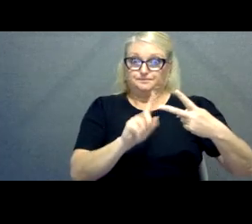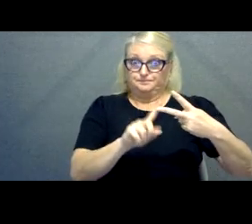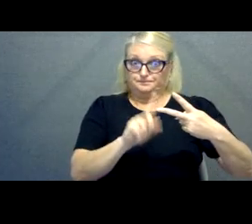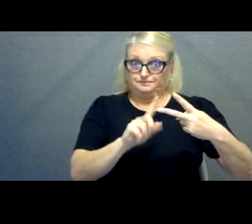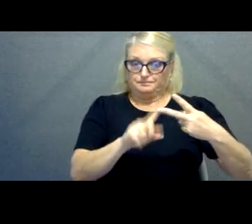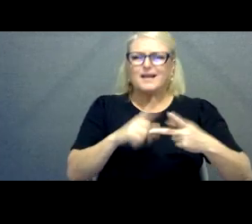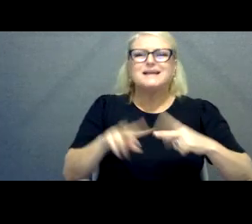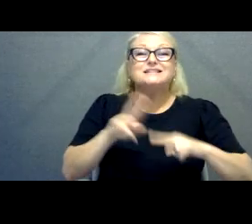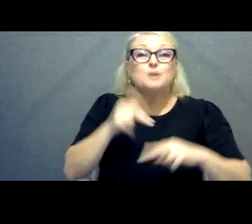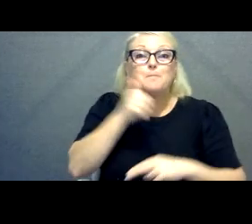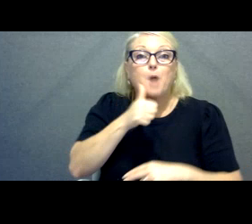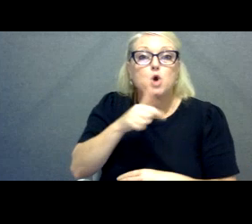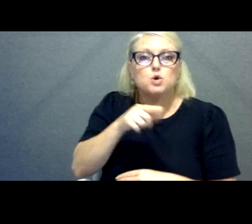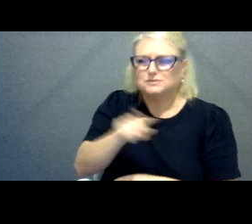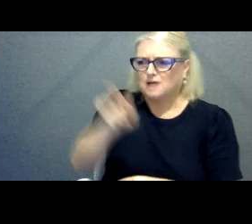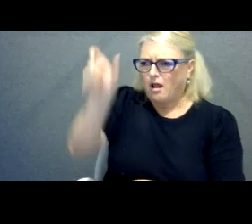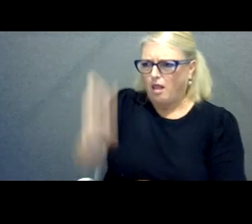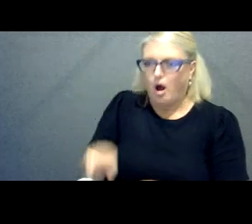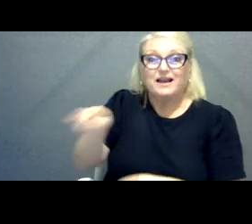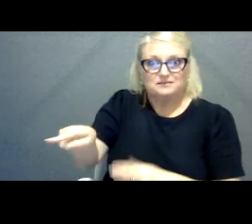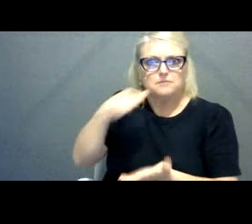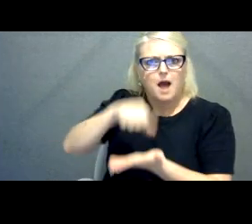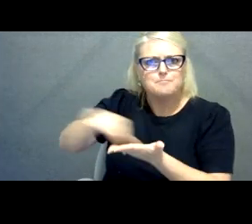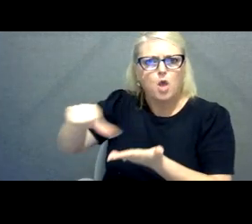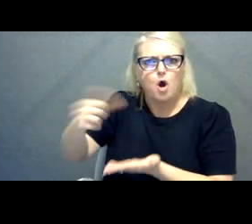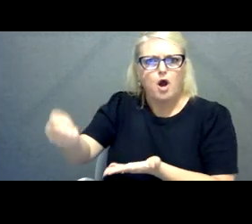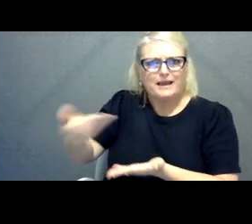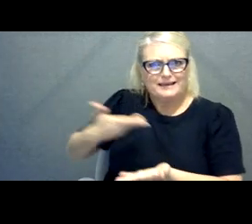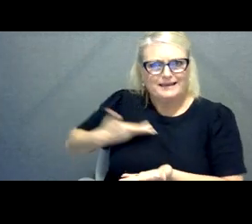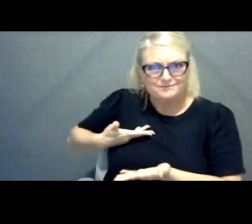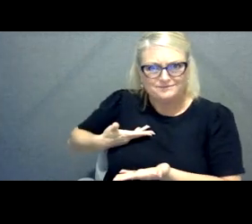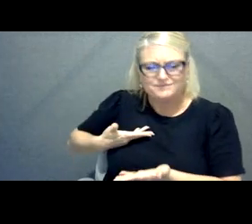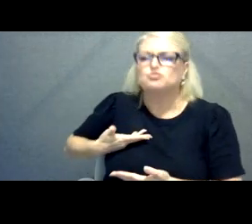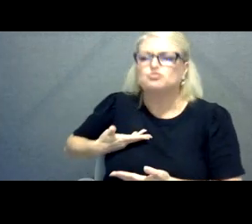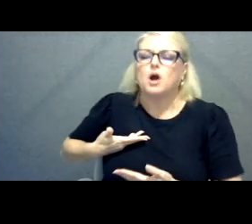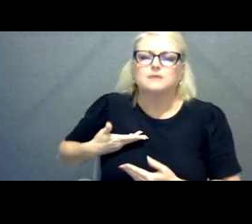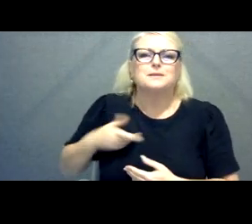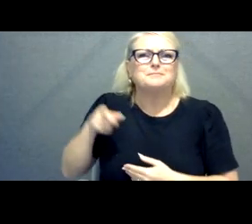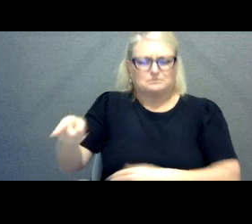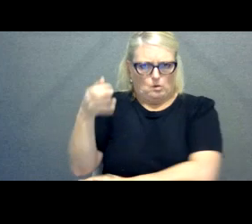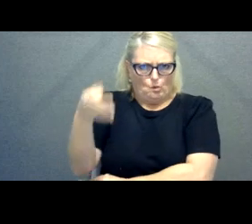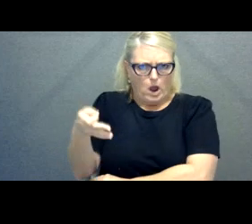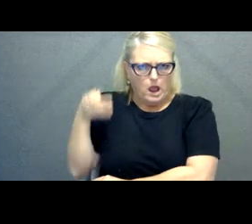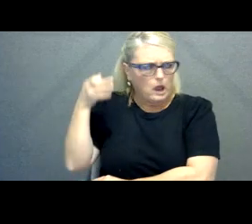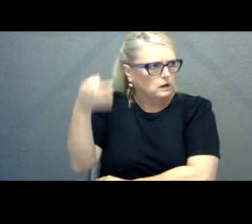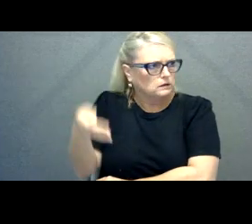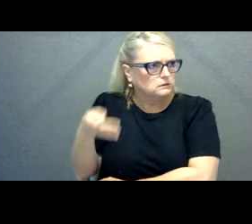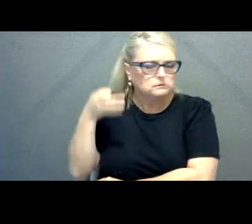they're not sure what's going on that other number 1300 383 900 is the number for them